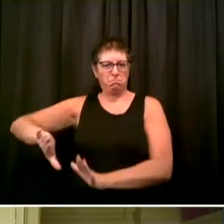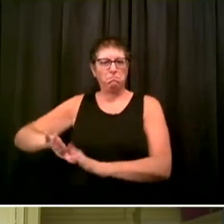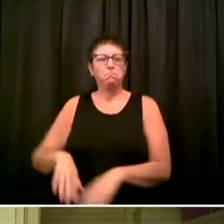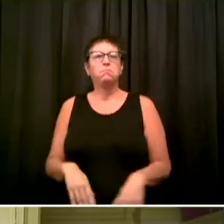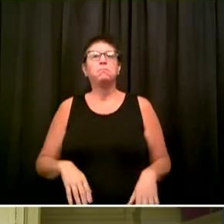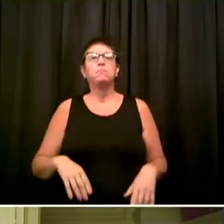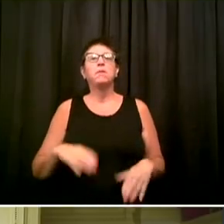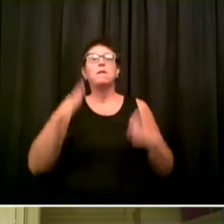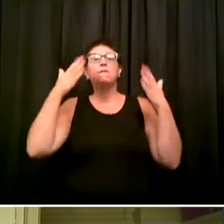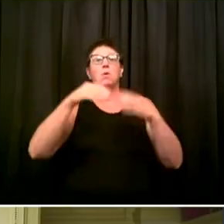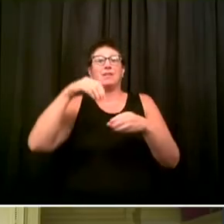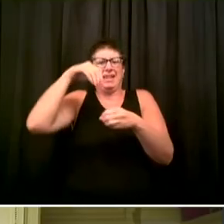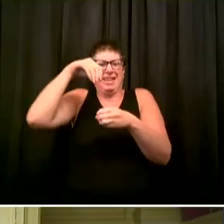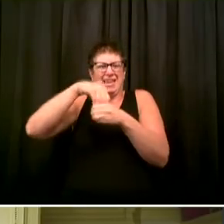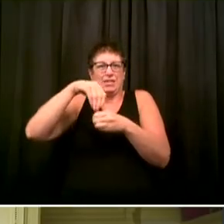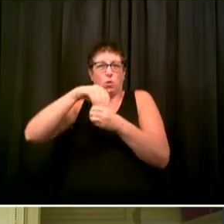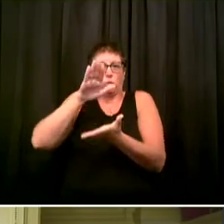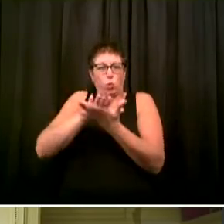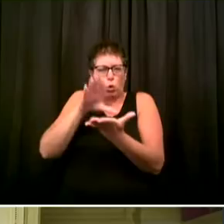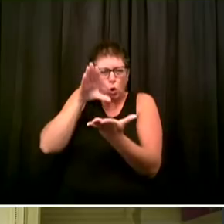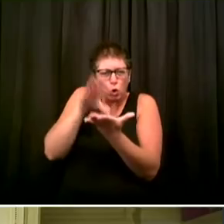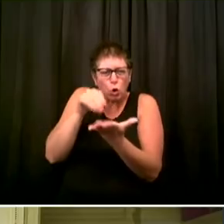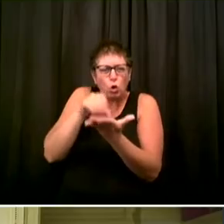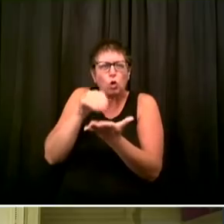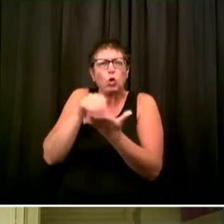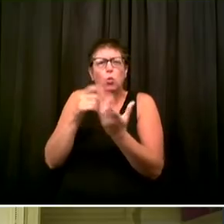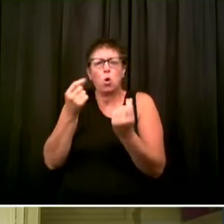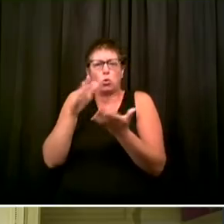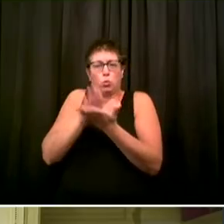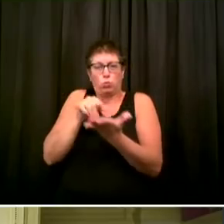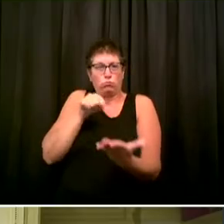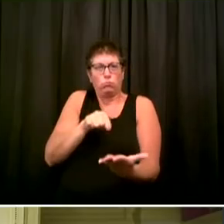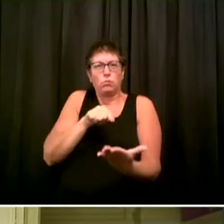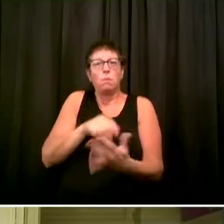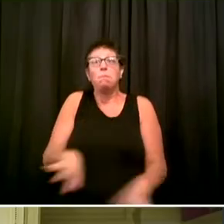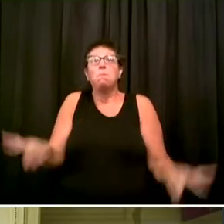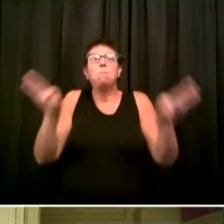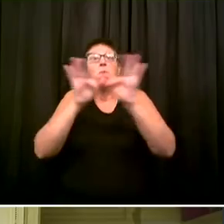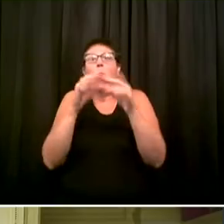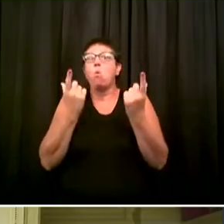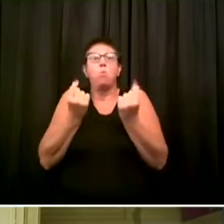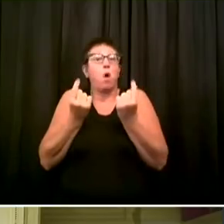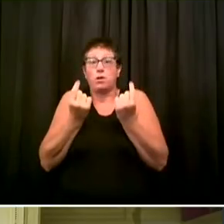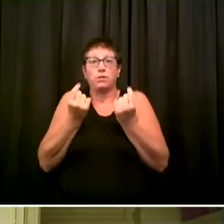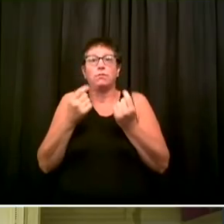LET'S TALK ABOUT WE ARE MOST LEARNING WILL OCCUR, THAT IS INDOORS. WHEN WE TALK ABOUT INDOORS WE